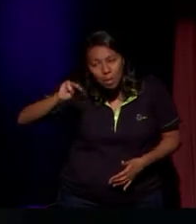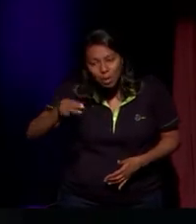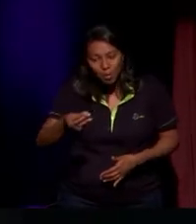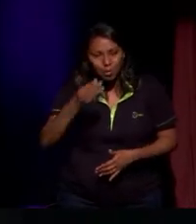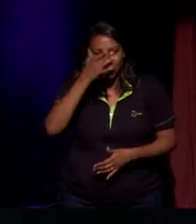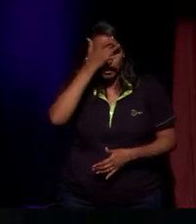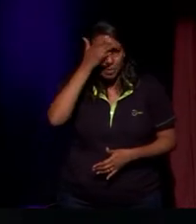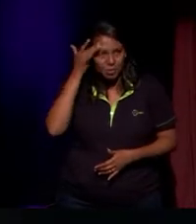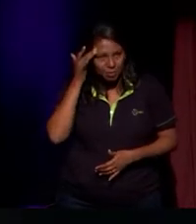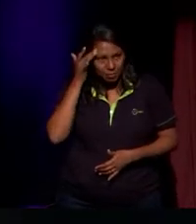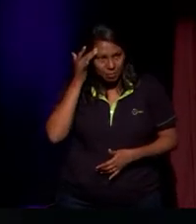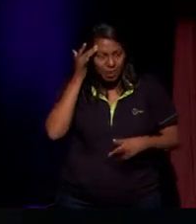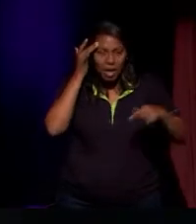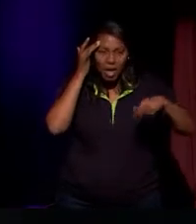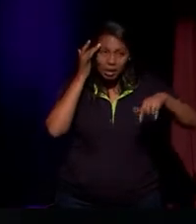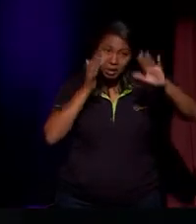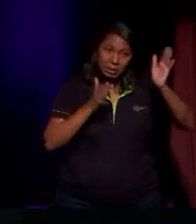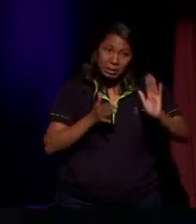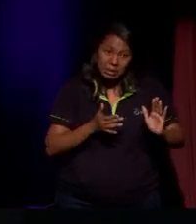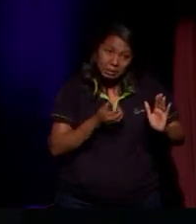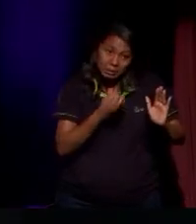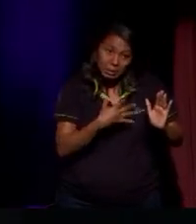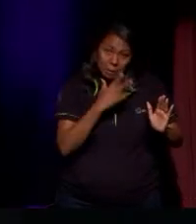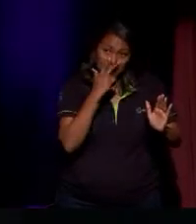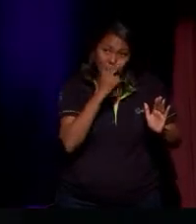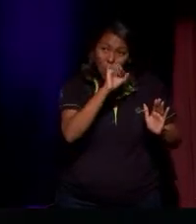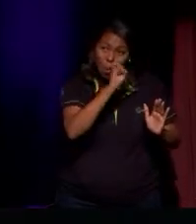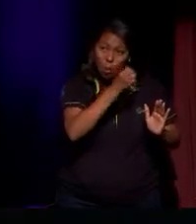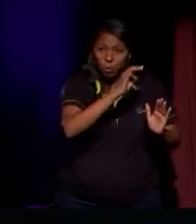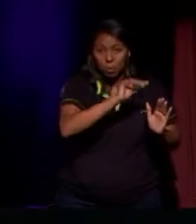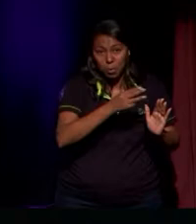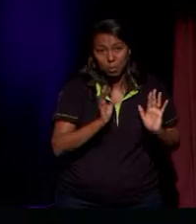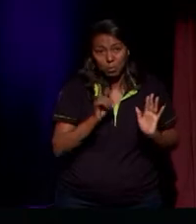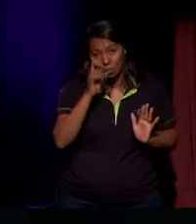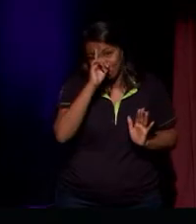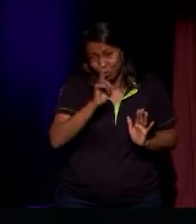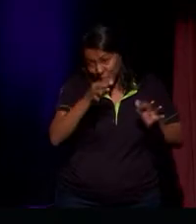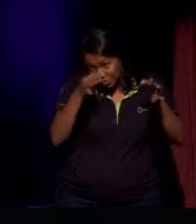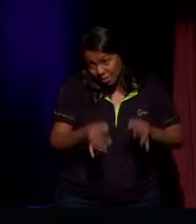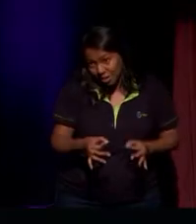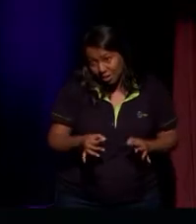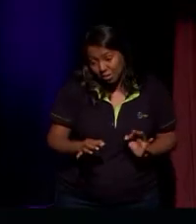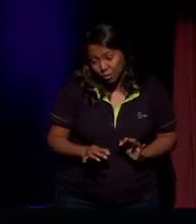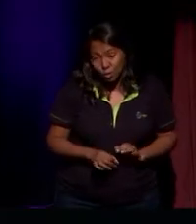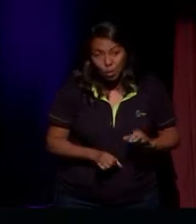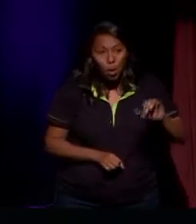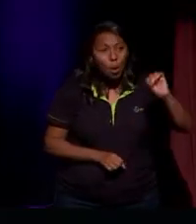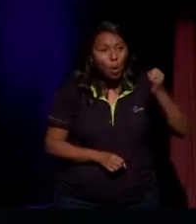They say that in Brazil there are 8 million, we also never know. Eight million Brazilians